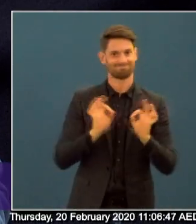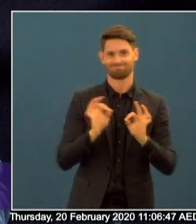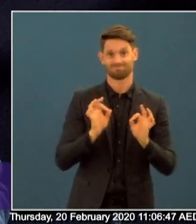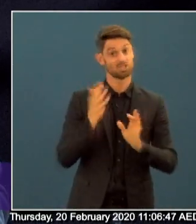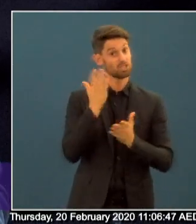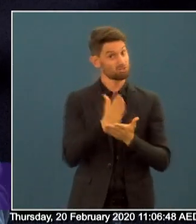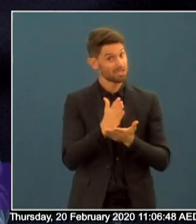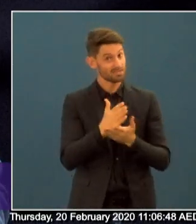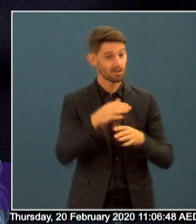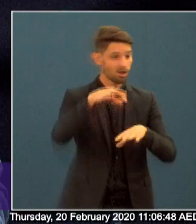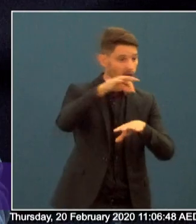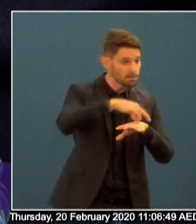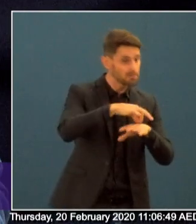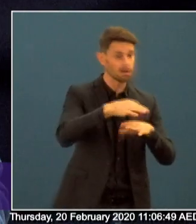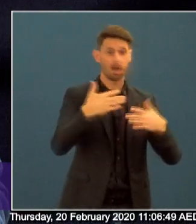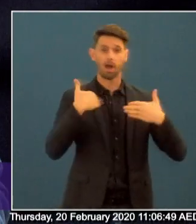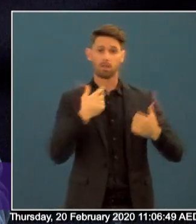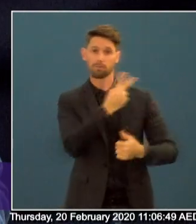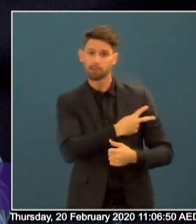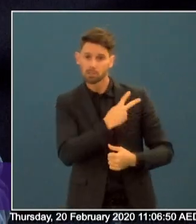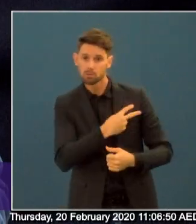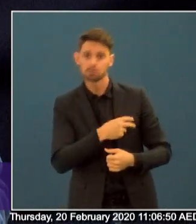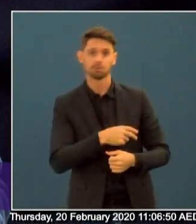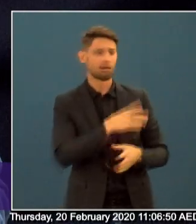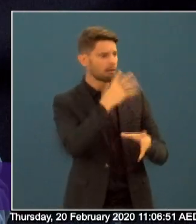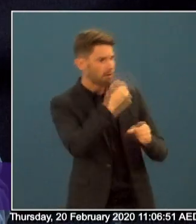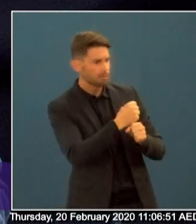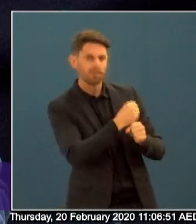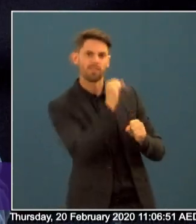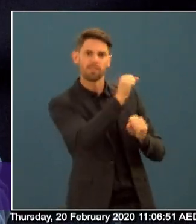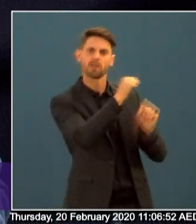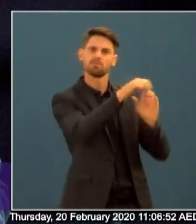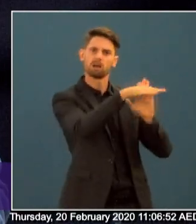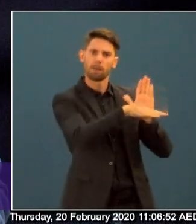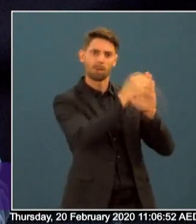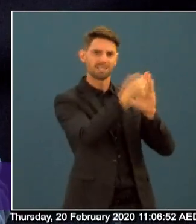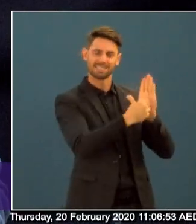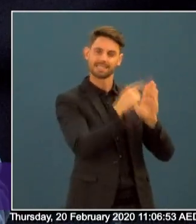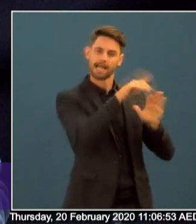and policies that understand and respond to the complex health needs of these groups.